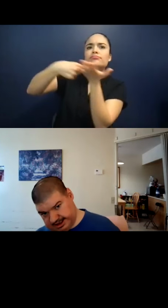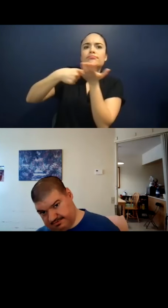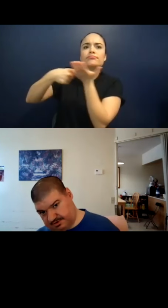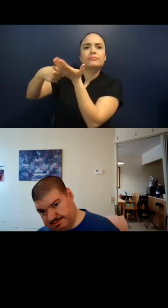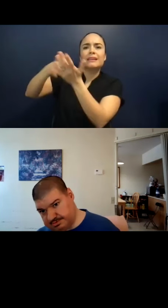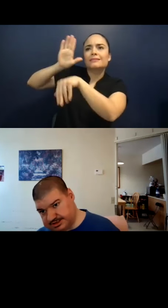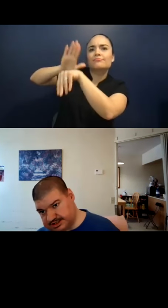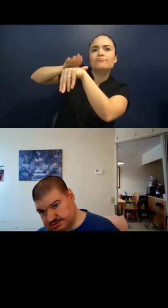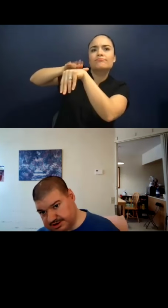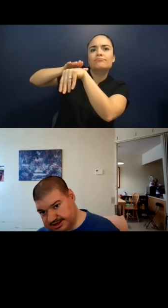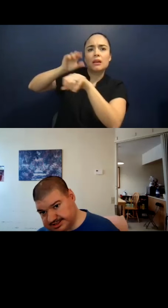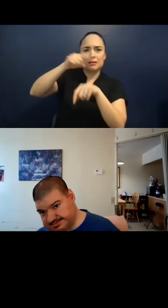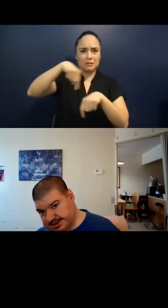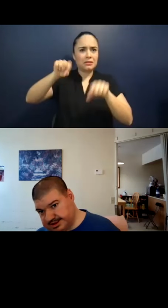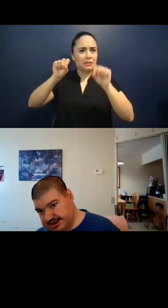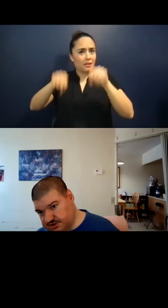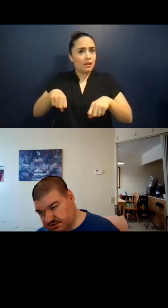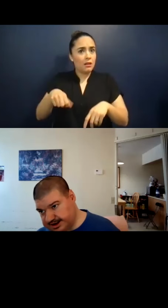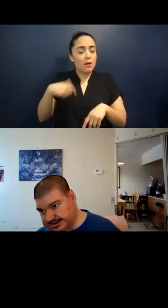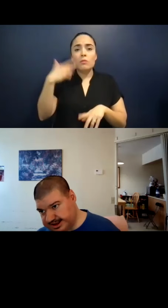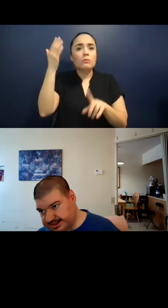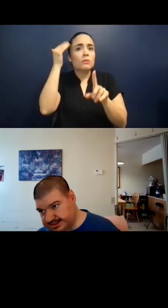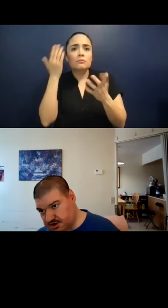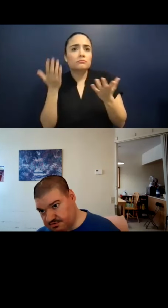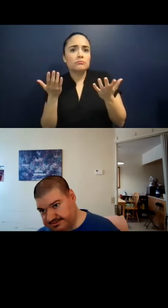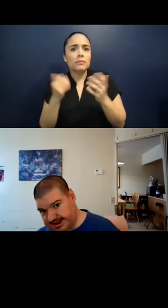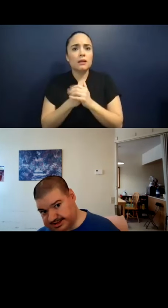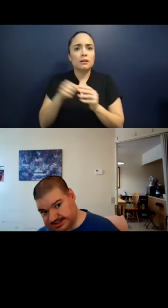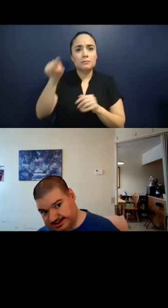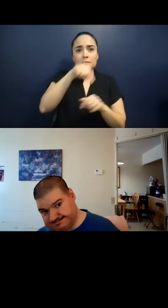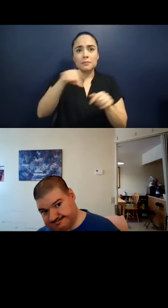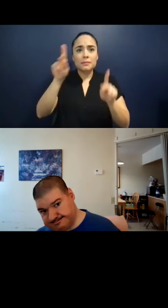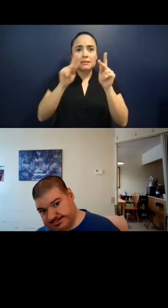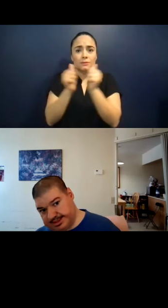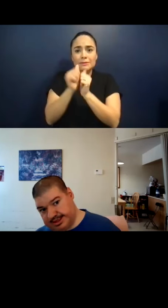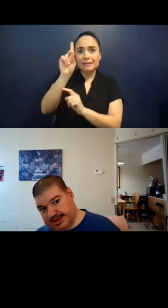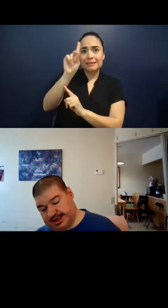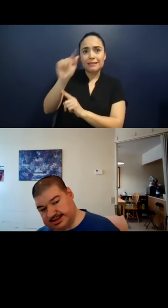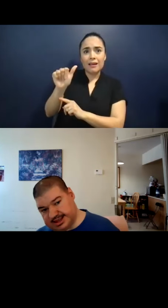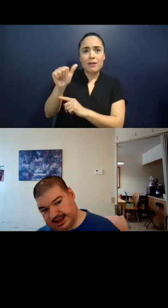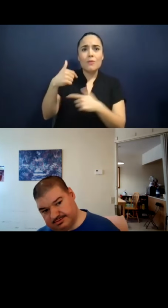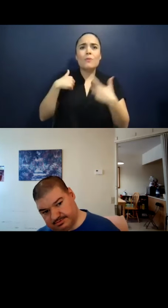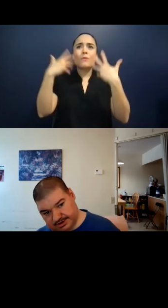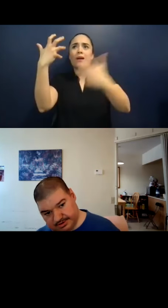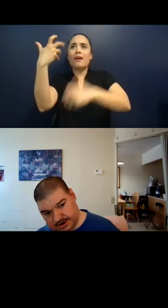to NACI or any decision-making table with vaccines.